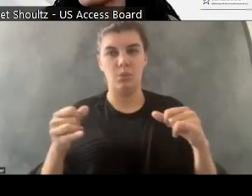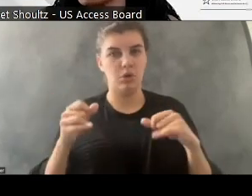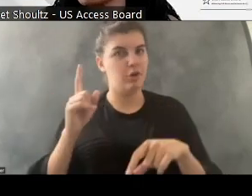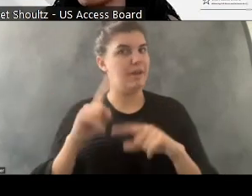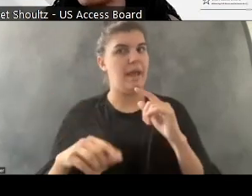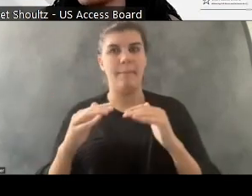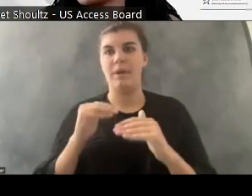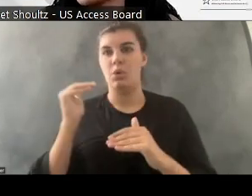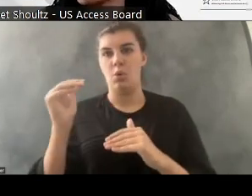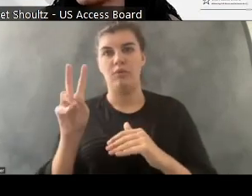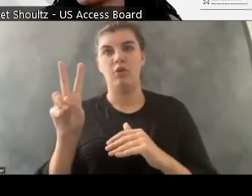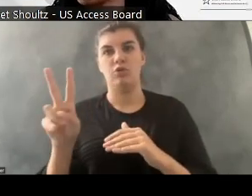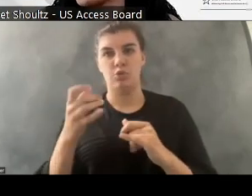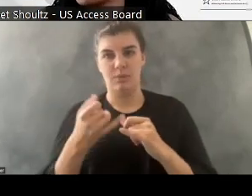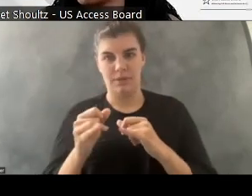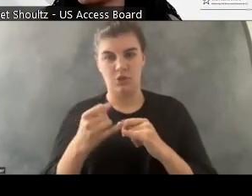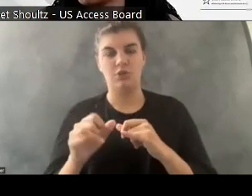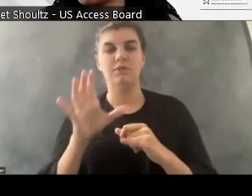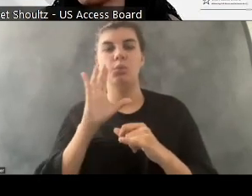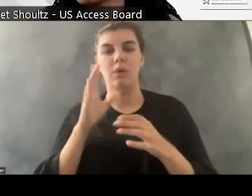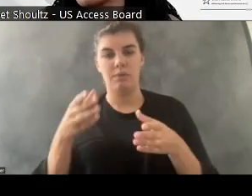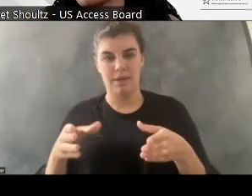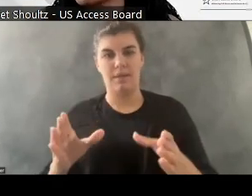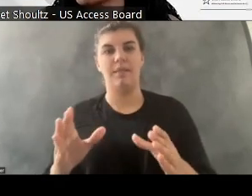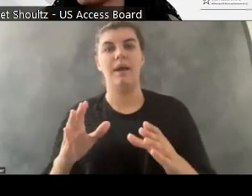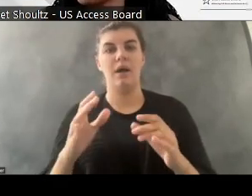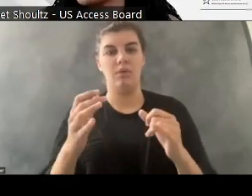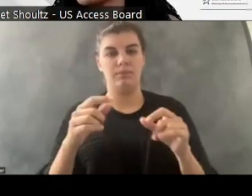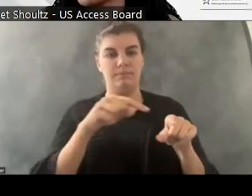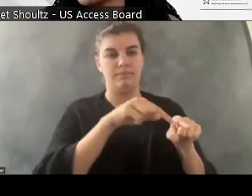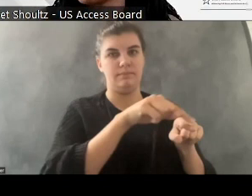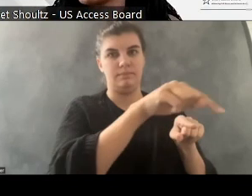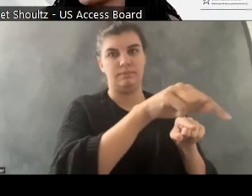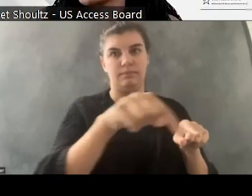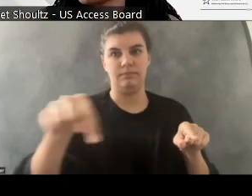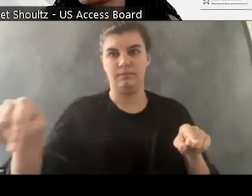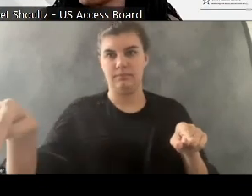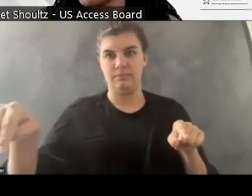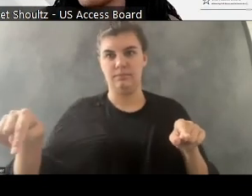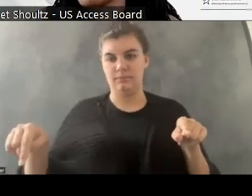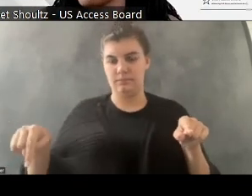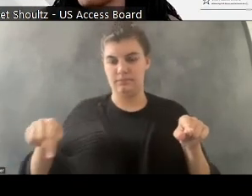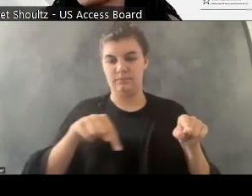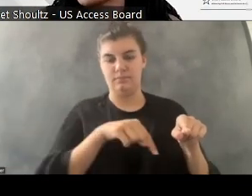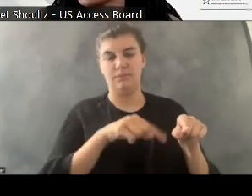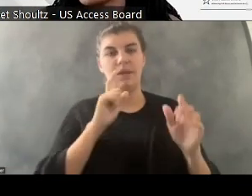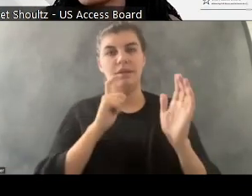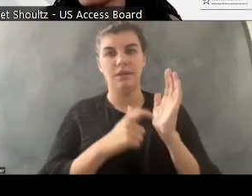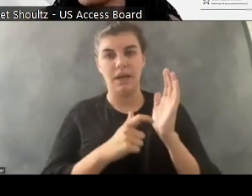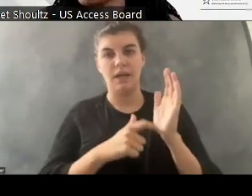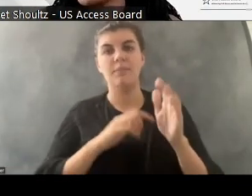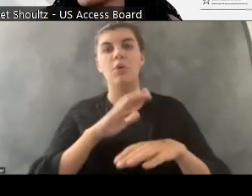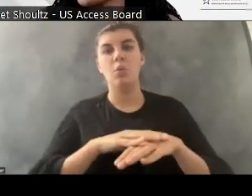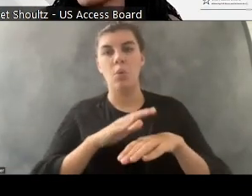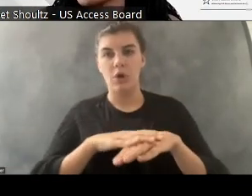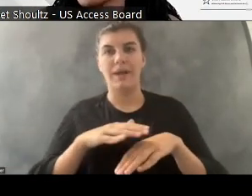inches shall be permitted on all sides of the detectable warning surface, except between the